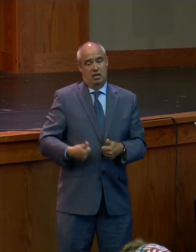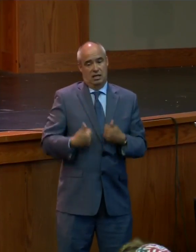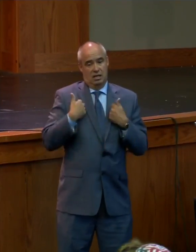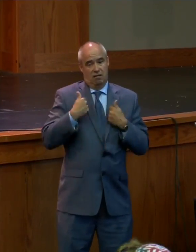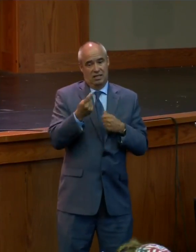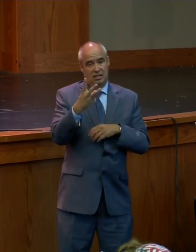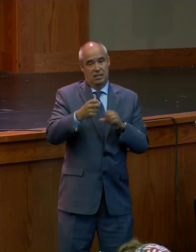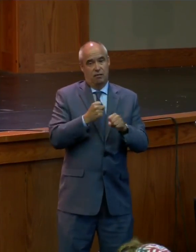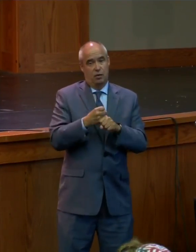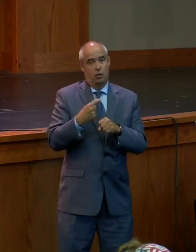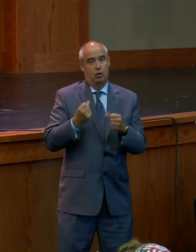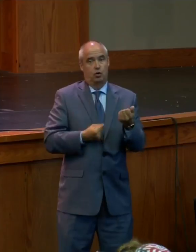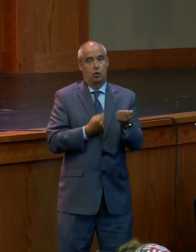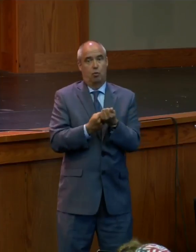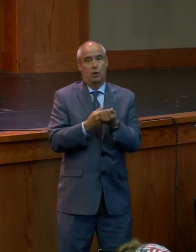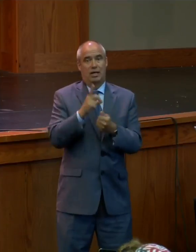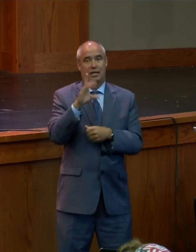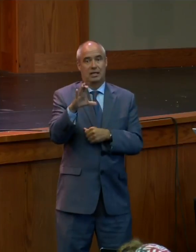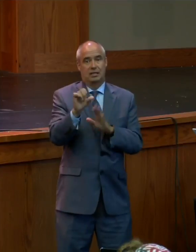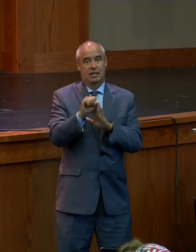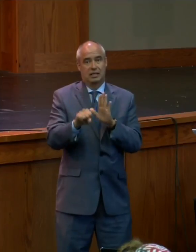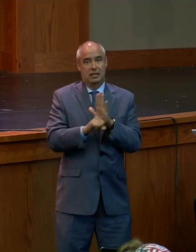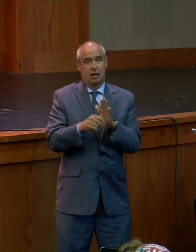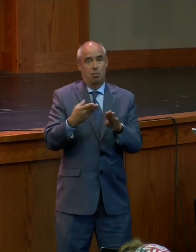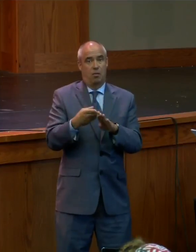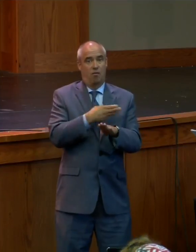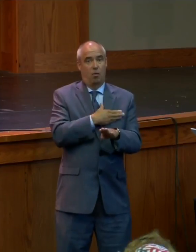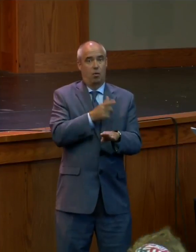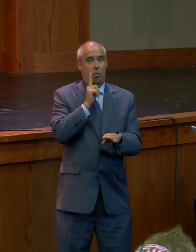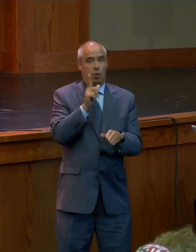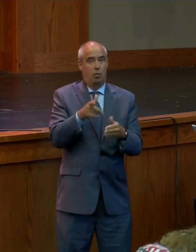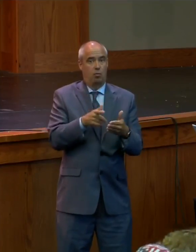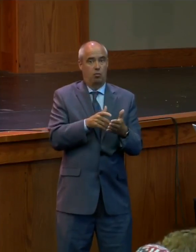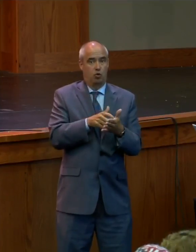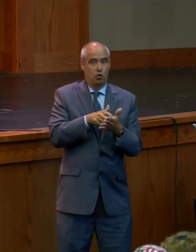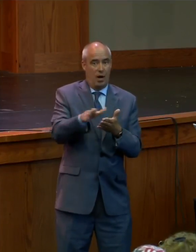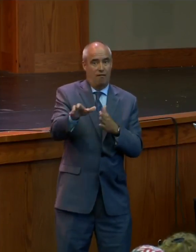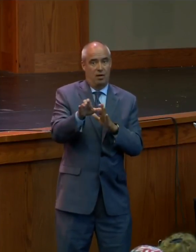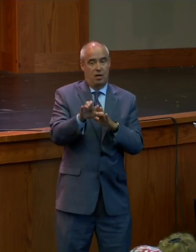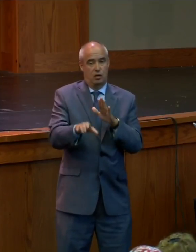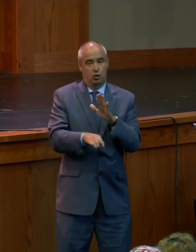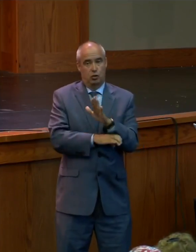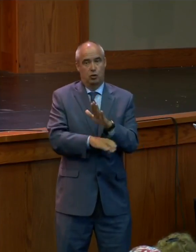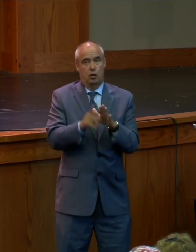AND WAS A SUPPORTER OF D.C. STATEHOOD WELL BEFORE THAT. THE PROVIDED DRAFT CONSTITUTION IS AN ACCEPTABLE START BUT THERE